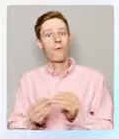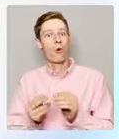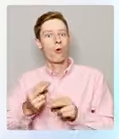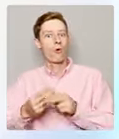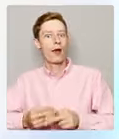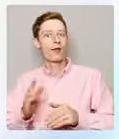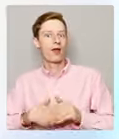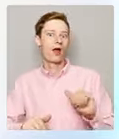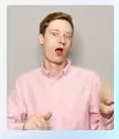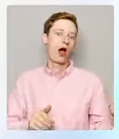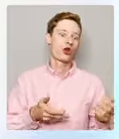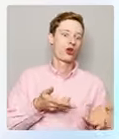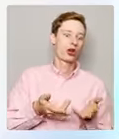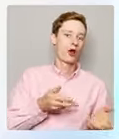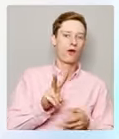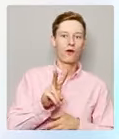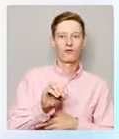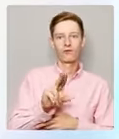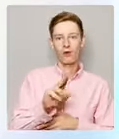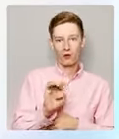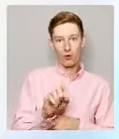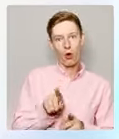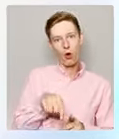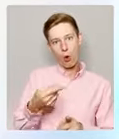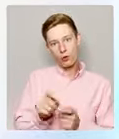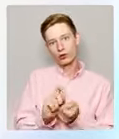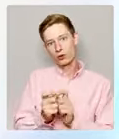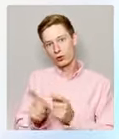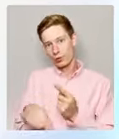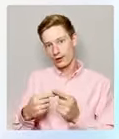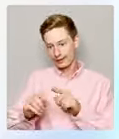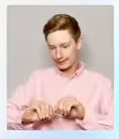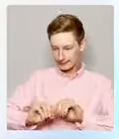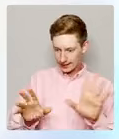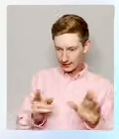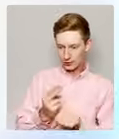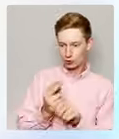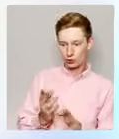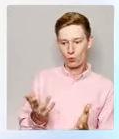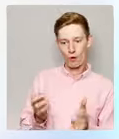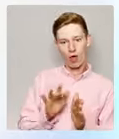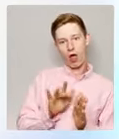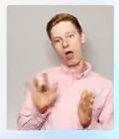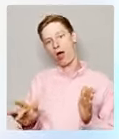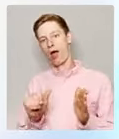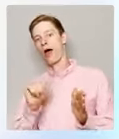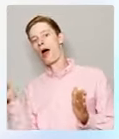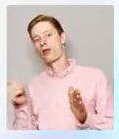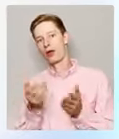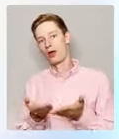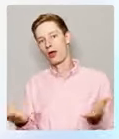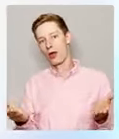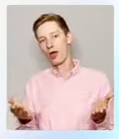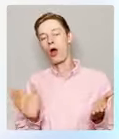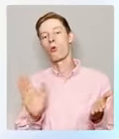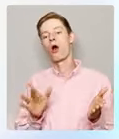against any other interaction volumes. By only switching when it's very clear a user is trying to interact with a different object,